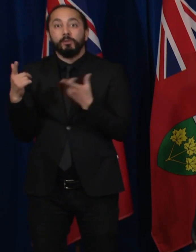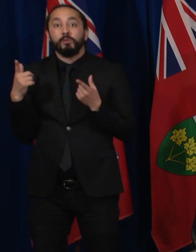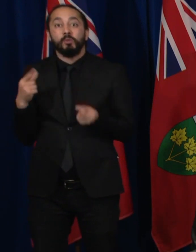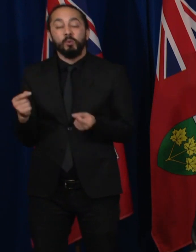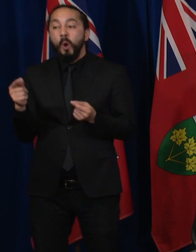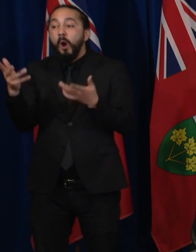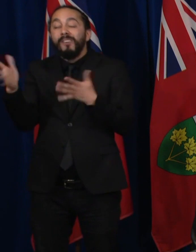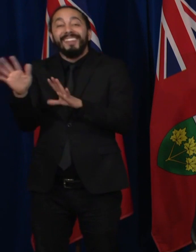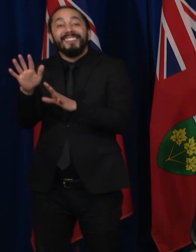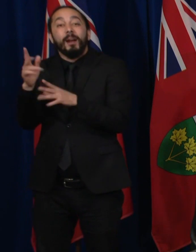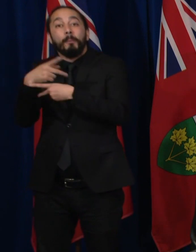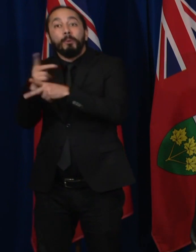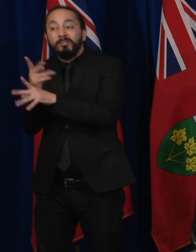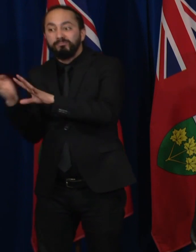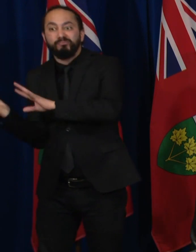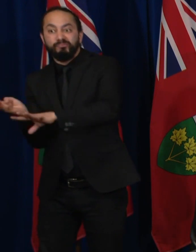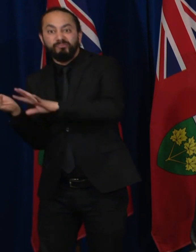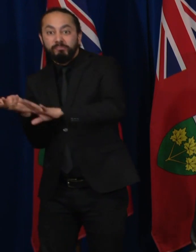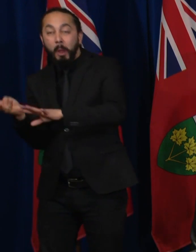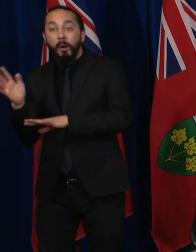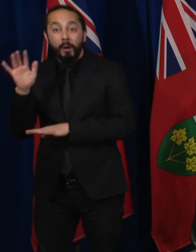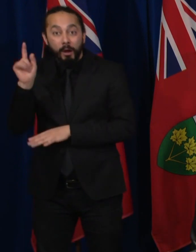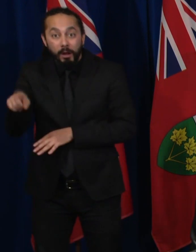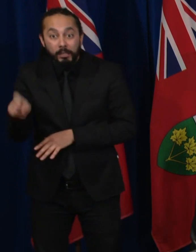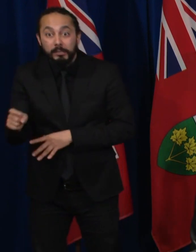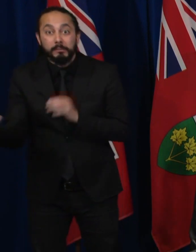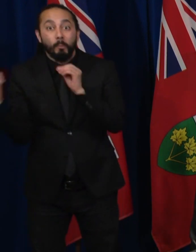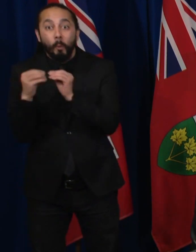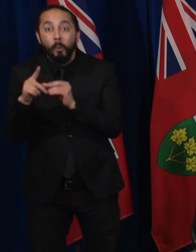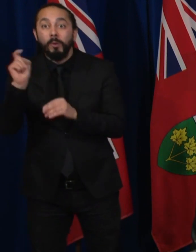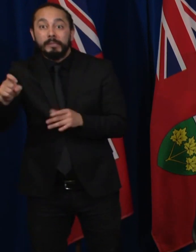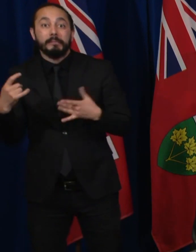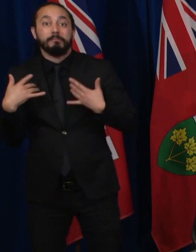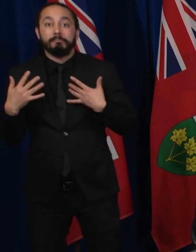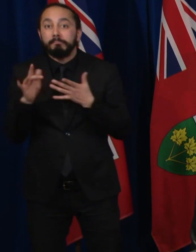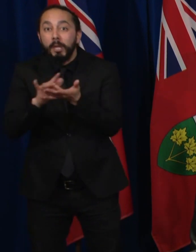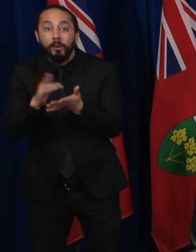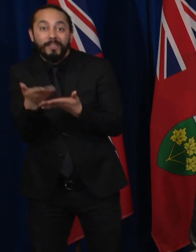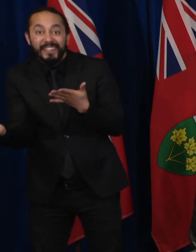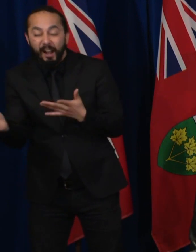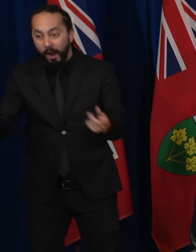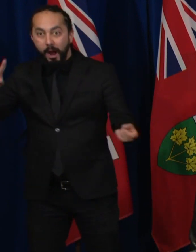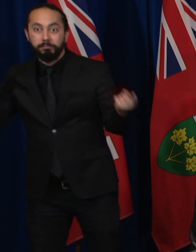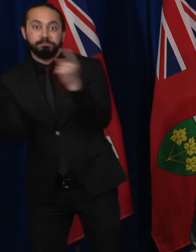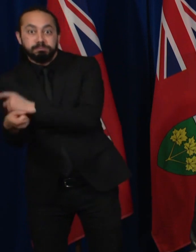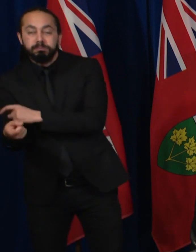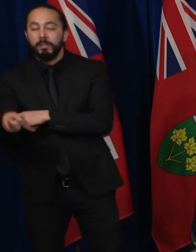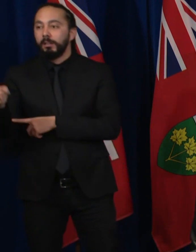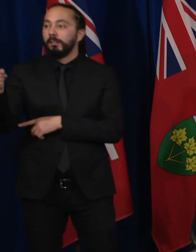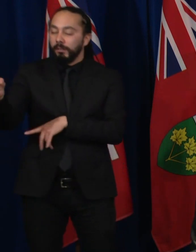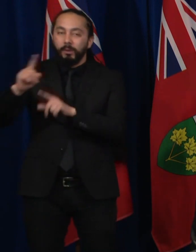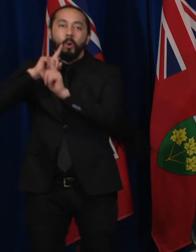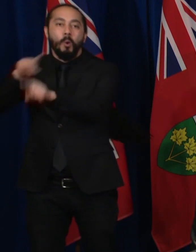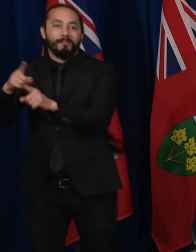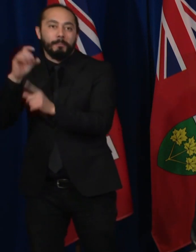and so dedicated, can long endure. produce this supply. We have an We are met on a great battle field of that war. active order we're working on with